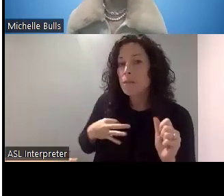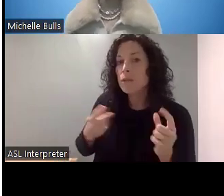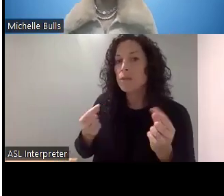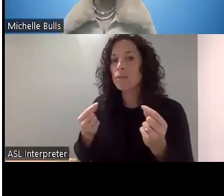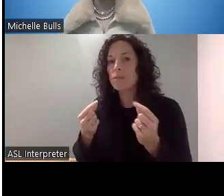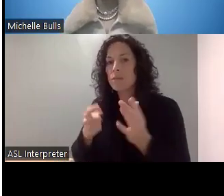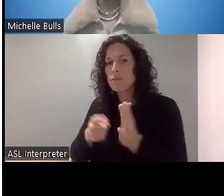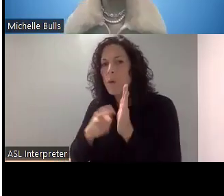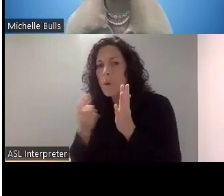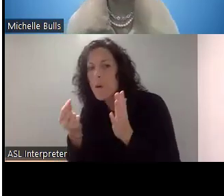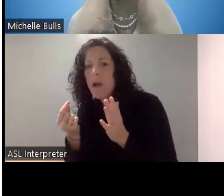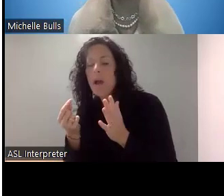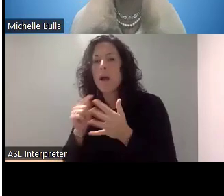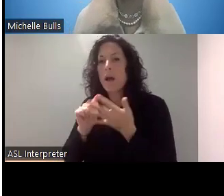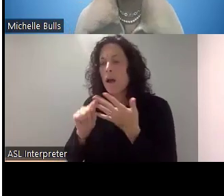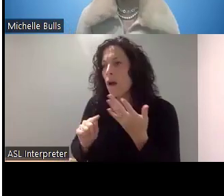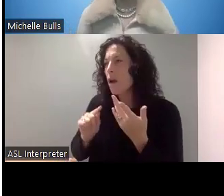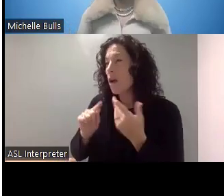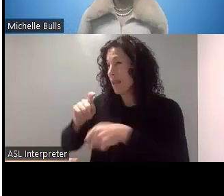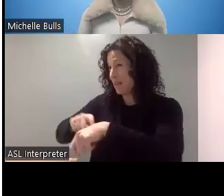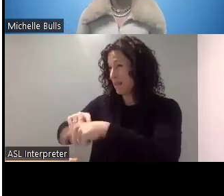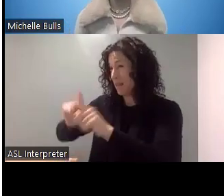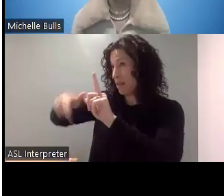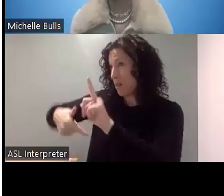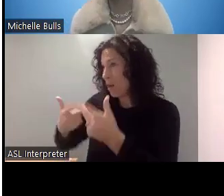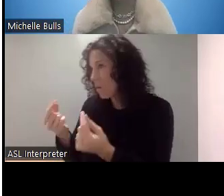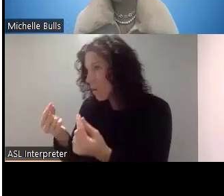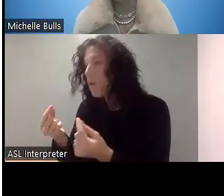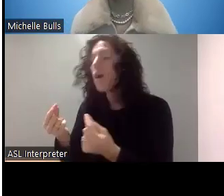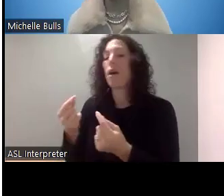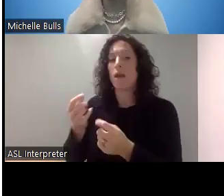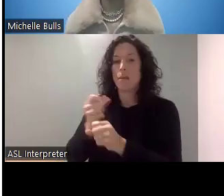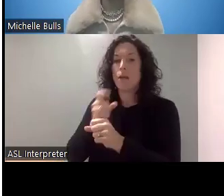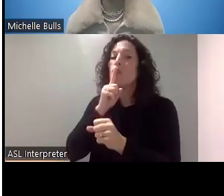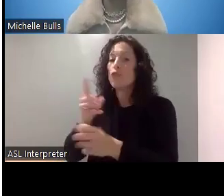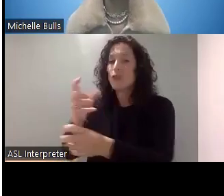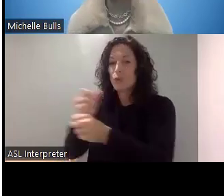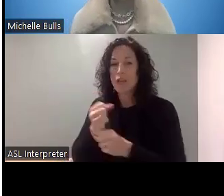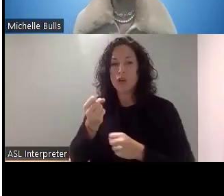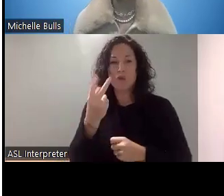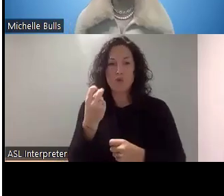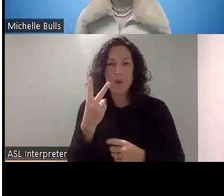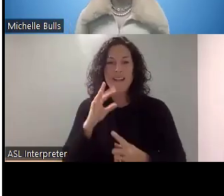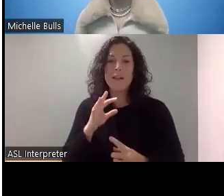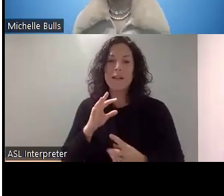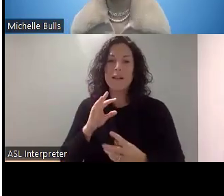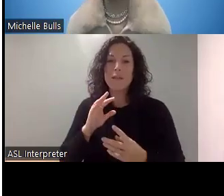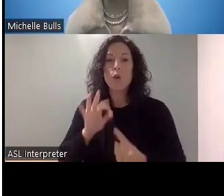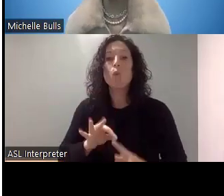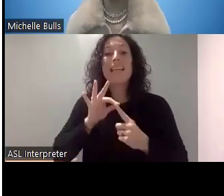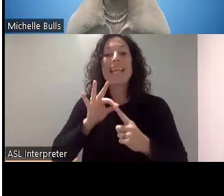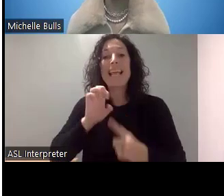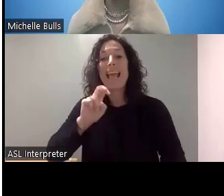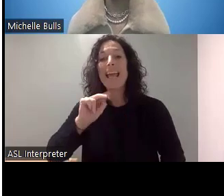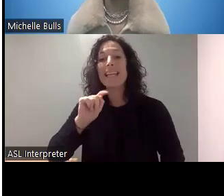you need to get your 12-digit, unique entity identifier in a timely manner.